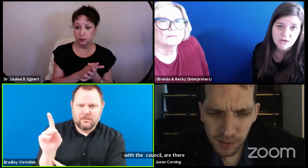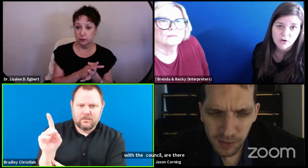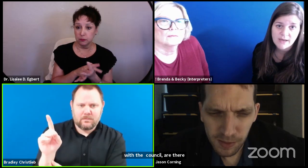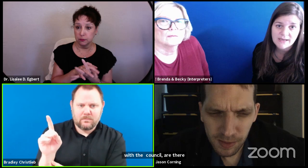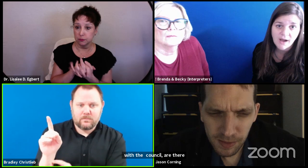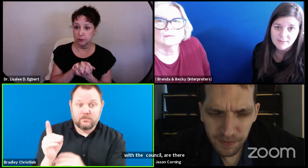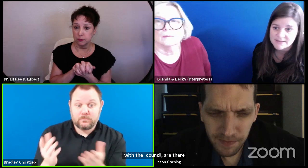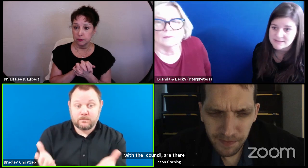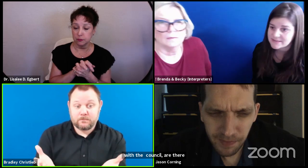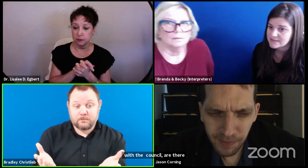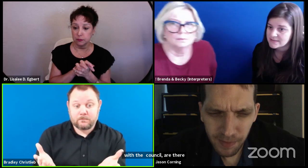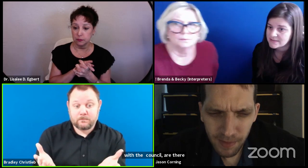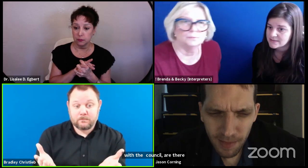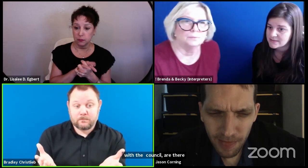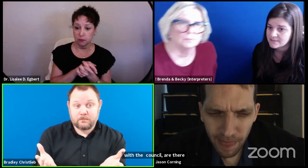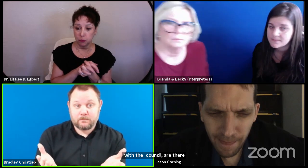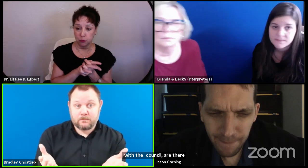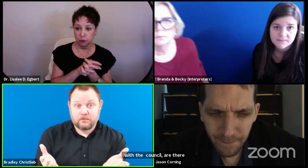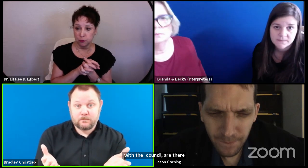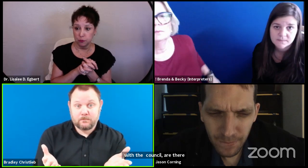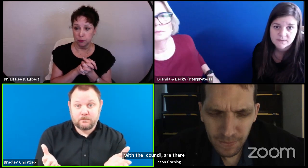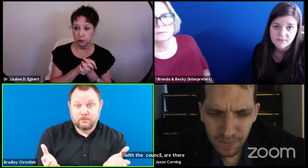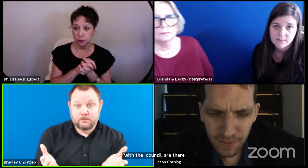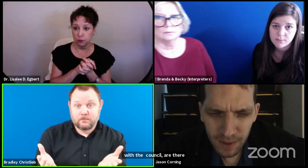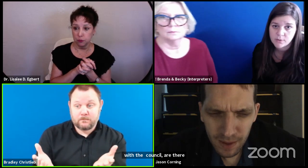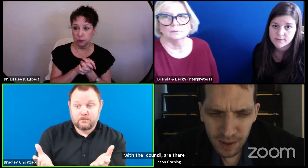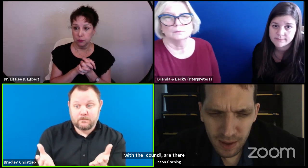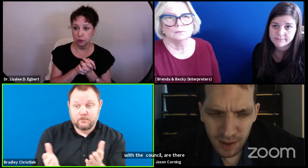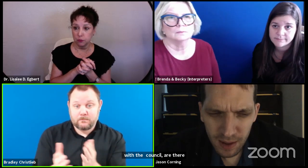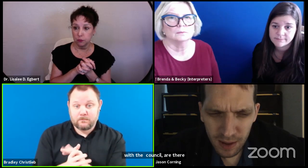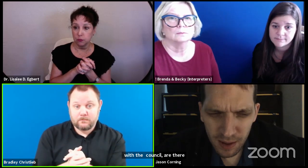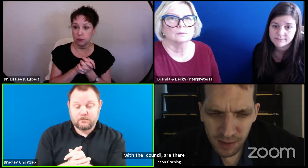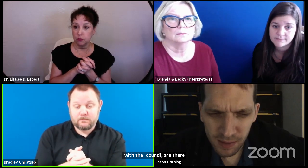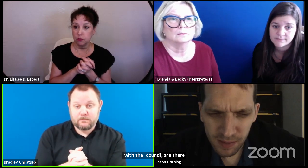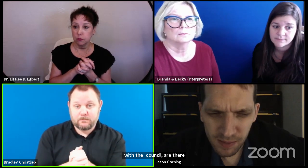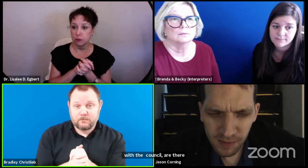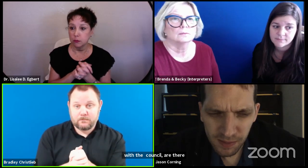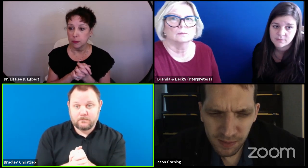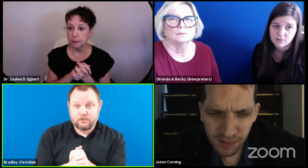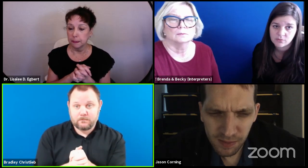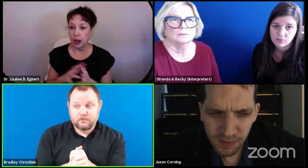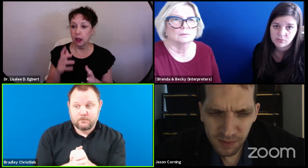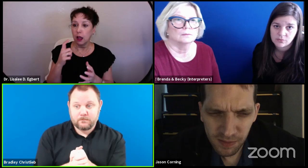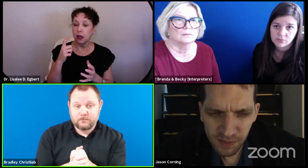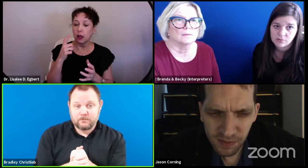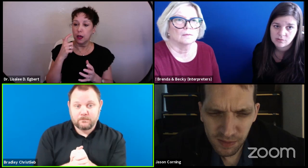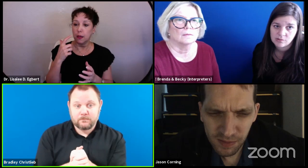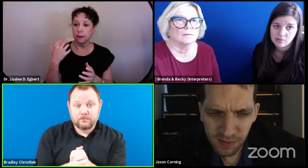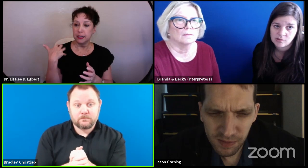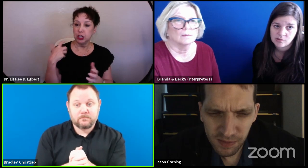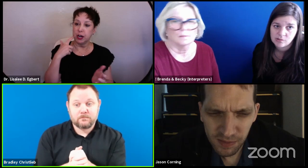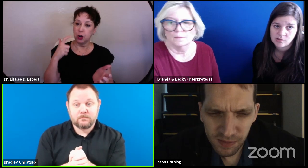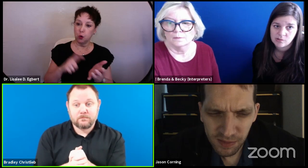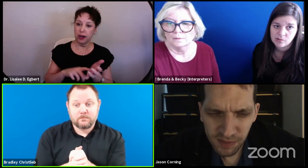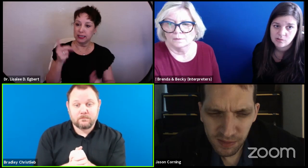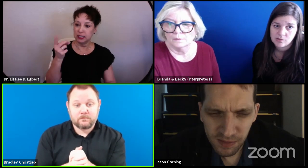Are there any comments from the board?